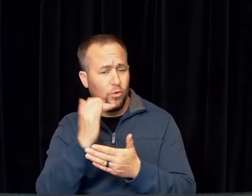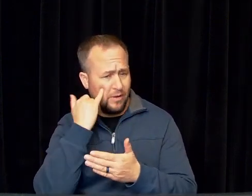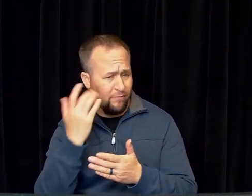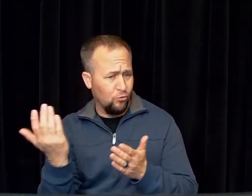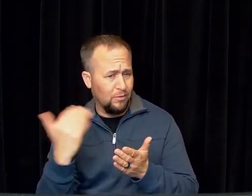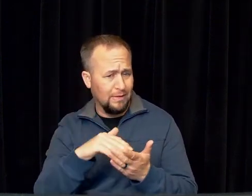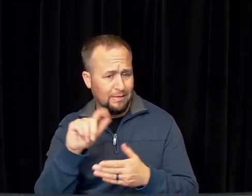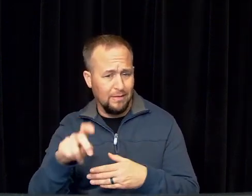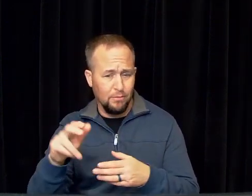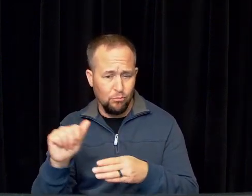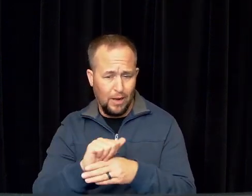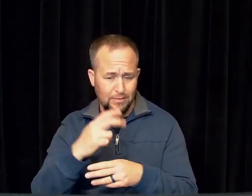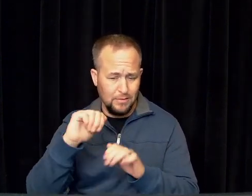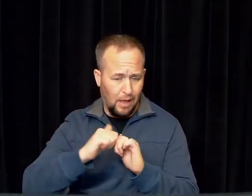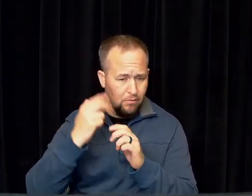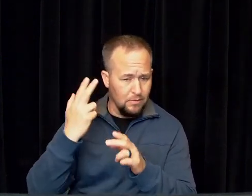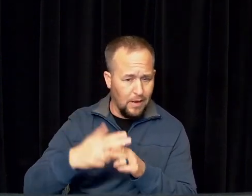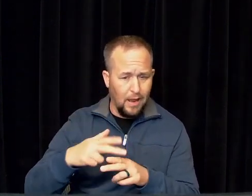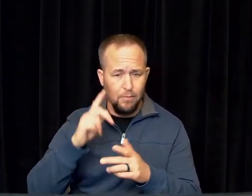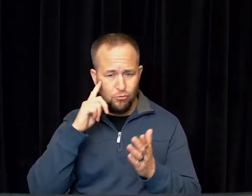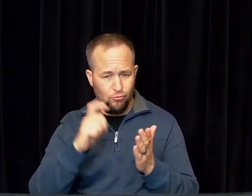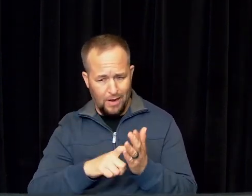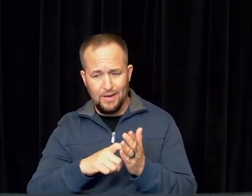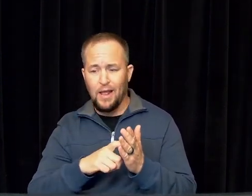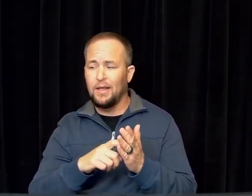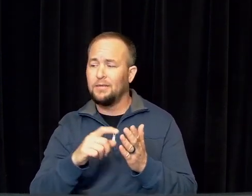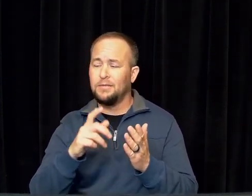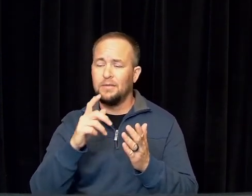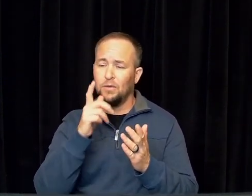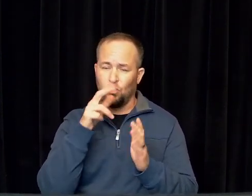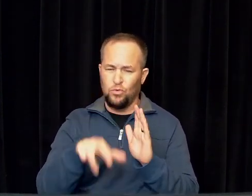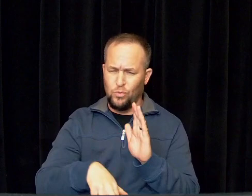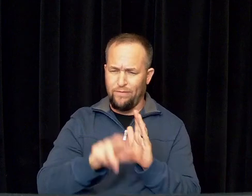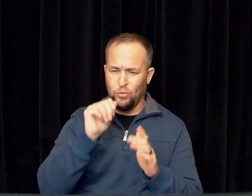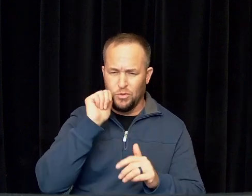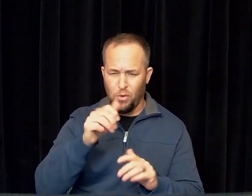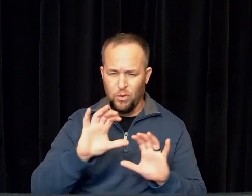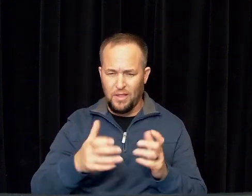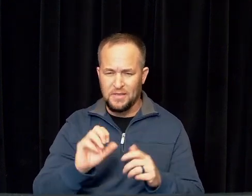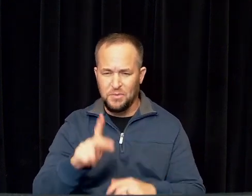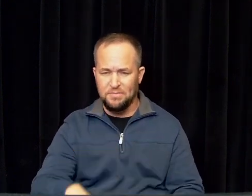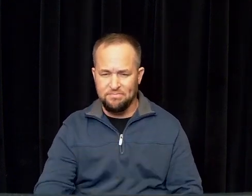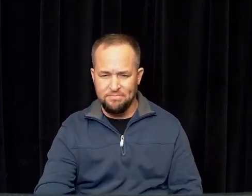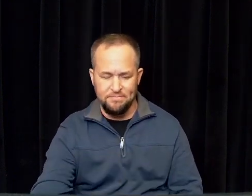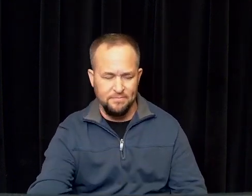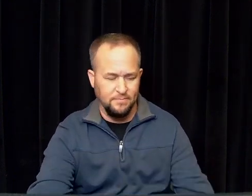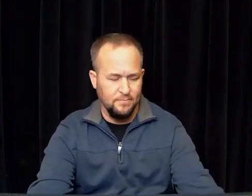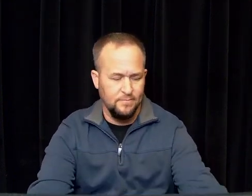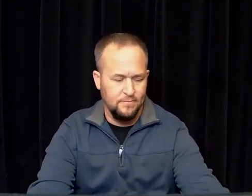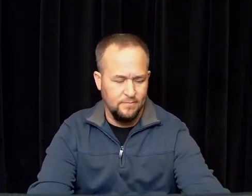to name and how to recognize those pieces and you will do a review over it tomorrow in class.